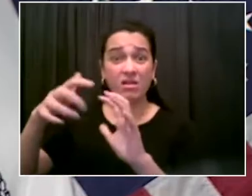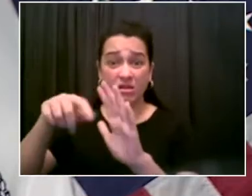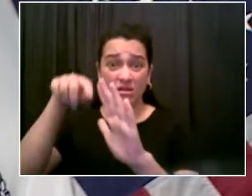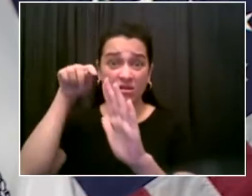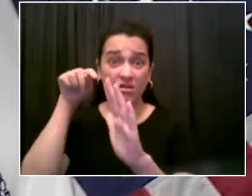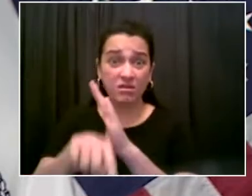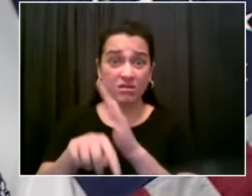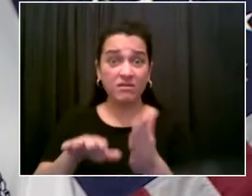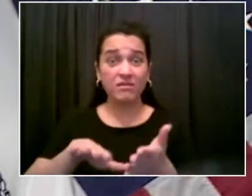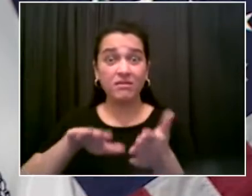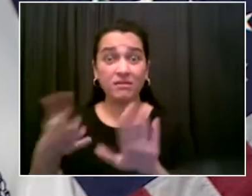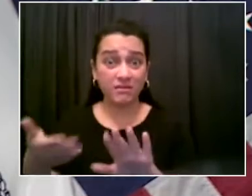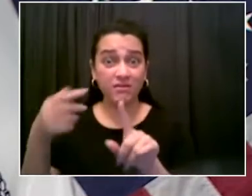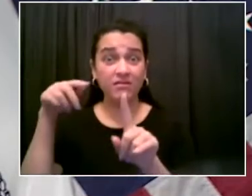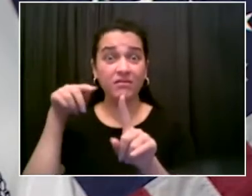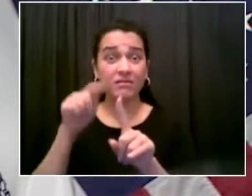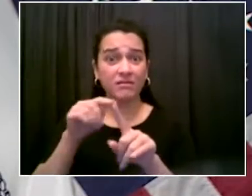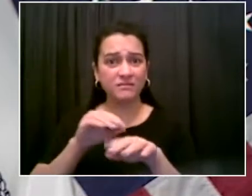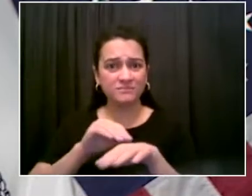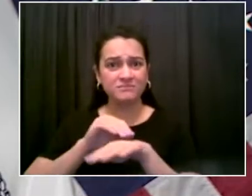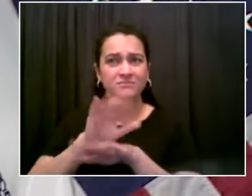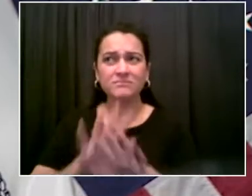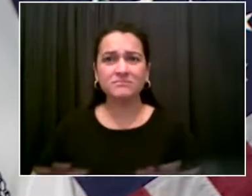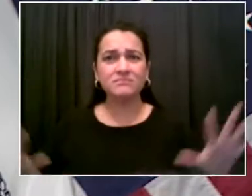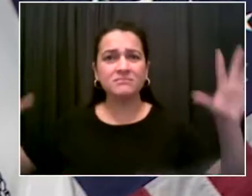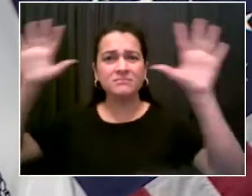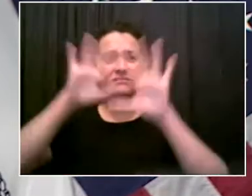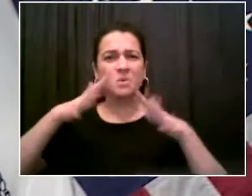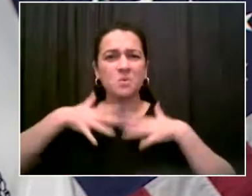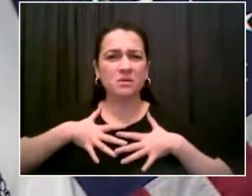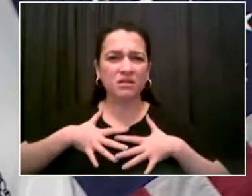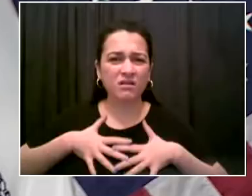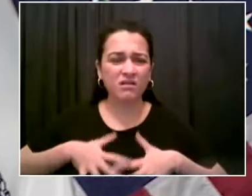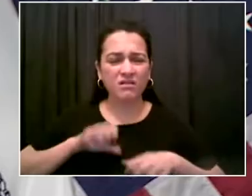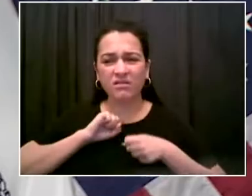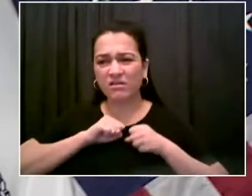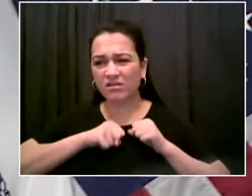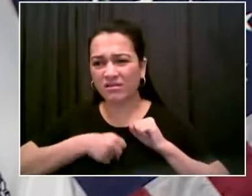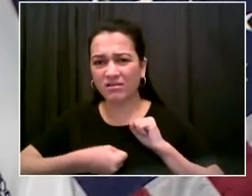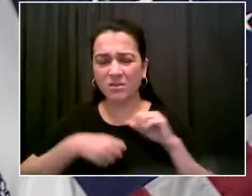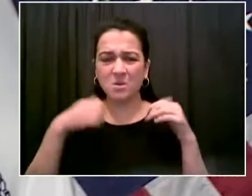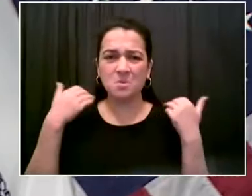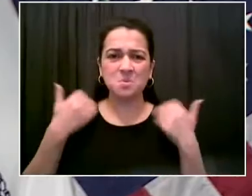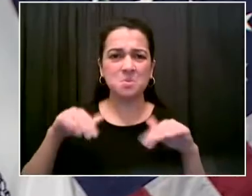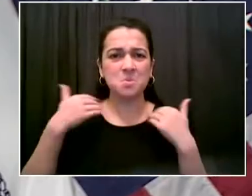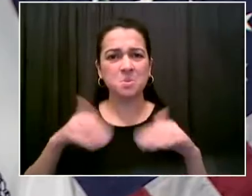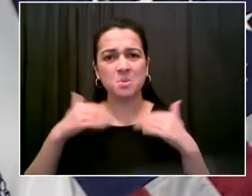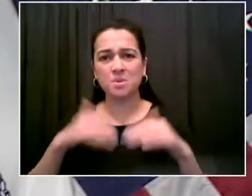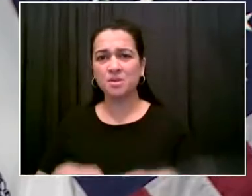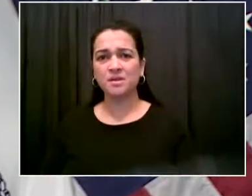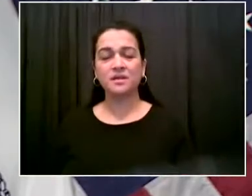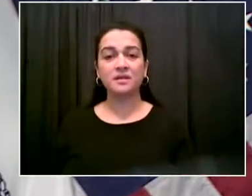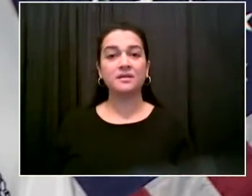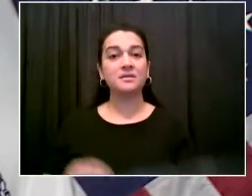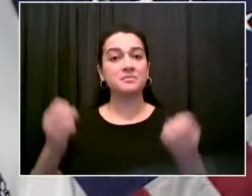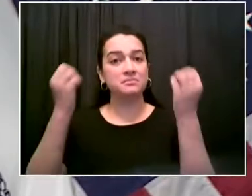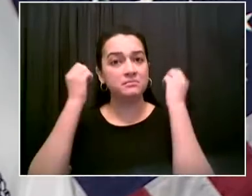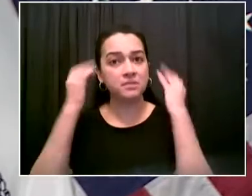THAT'S WHY THE PAIN WAS SO DEEP.